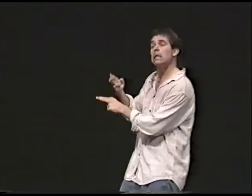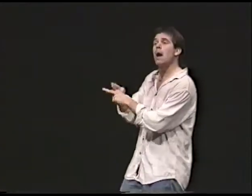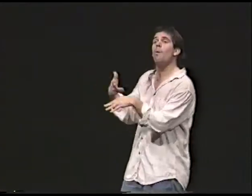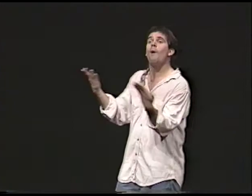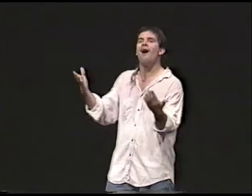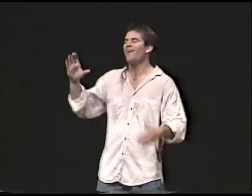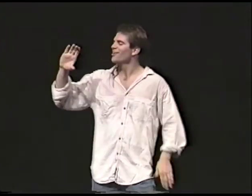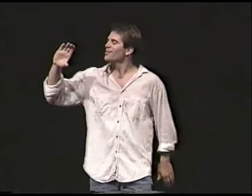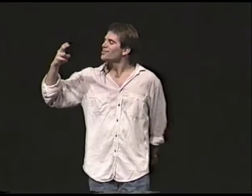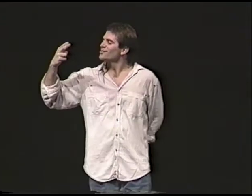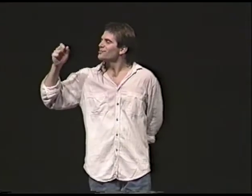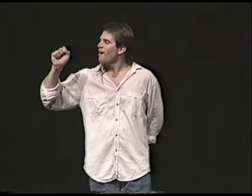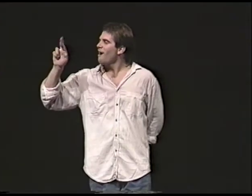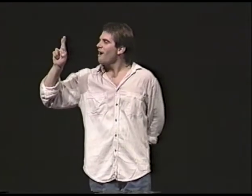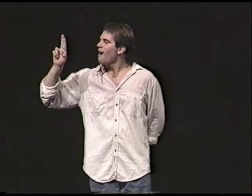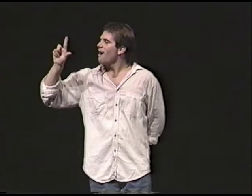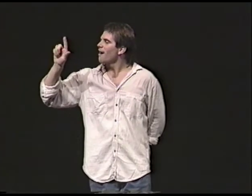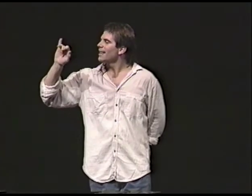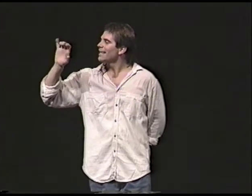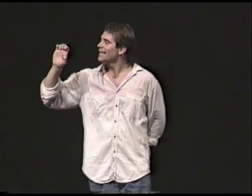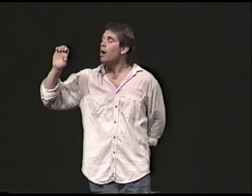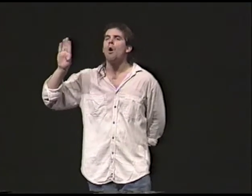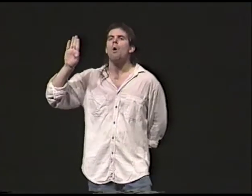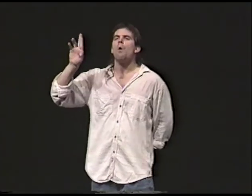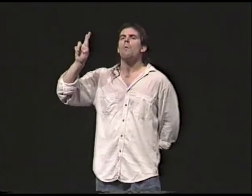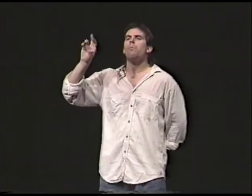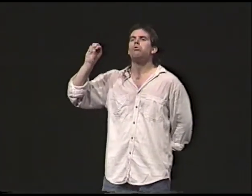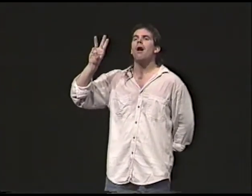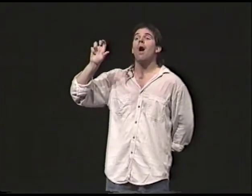I had a big brown dog named Charlie Brown.